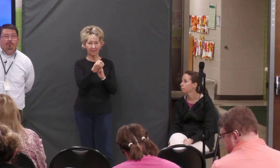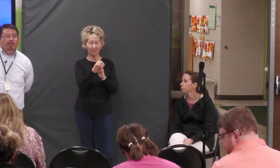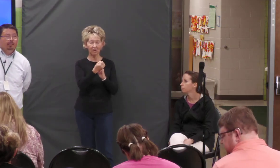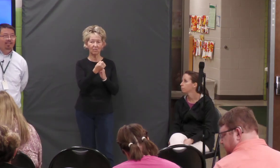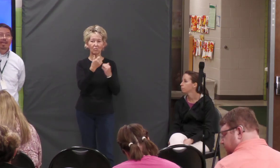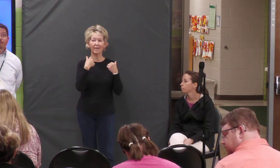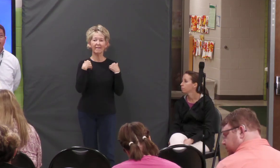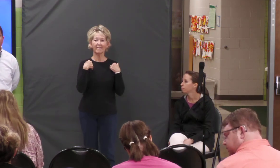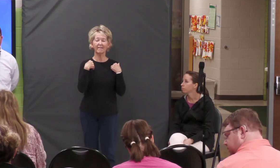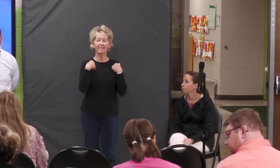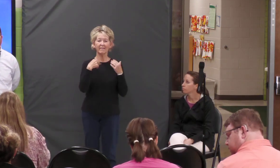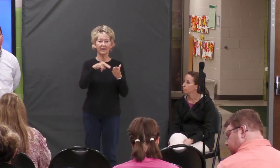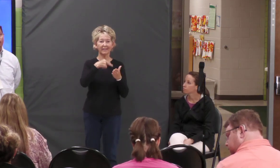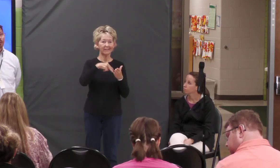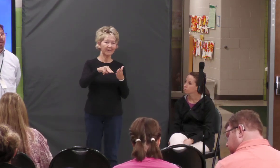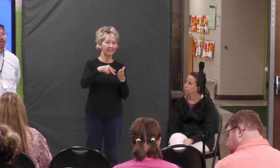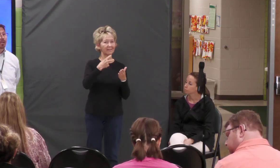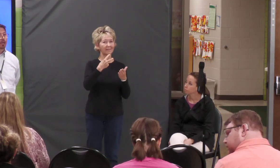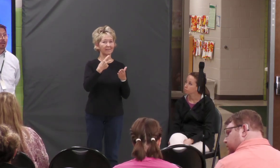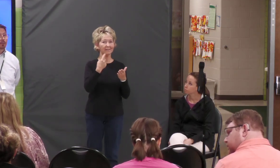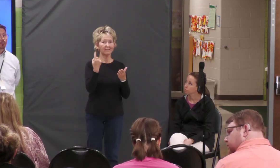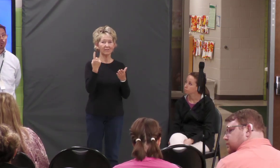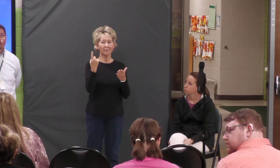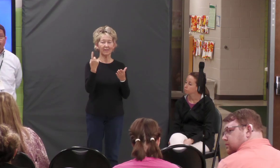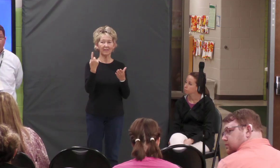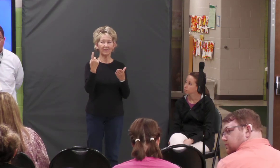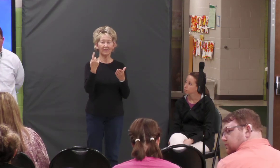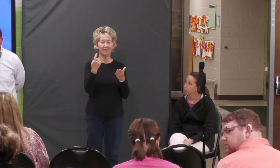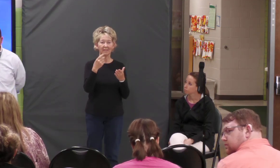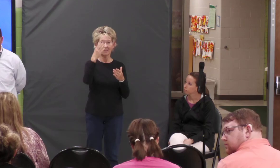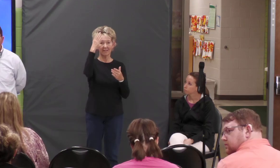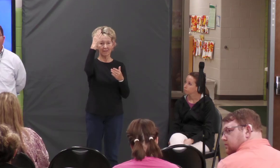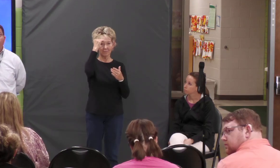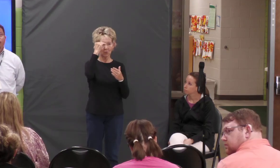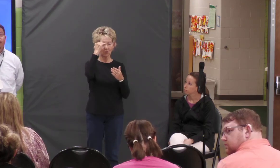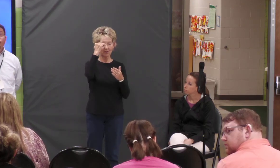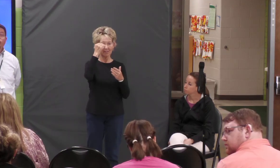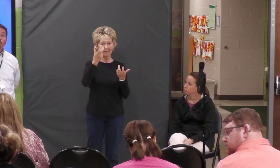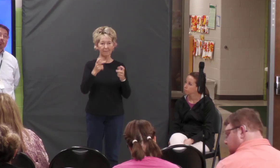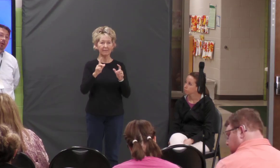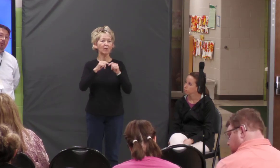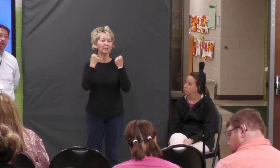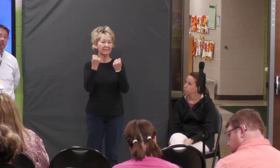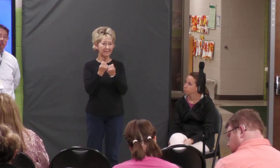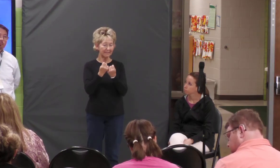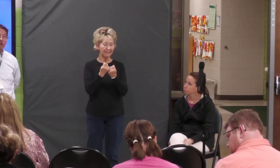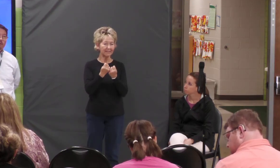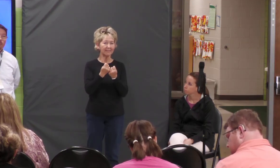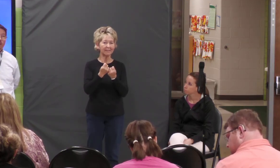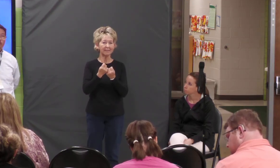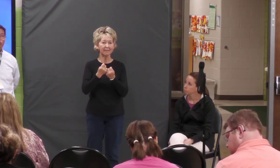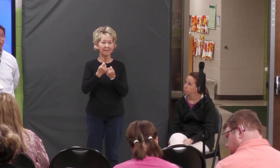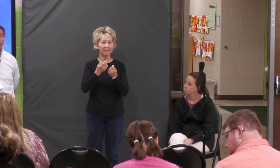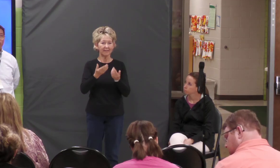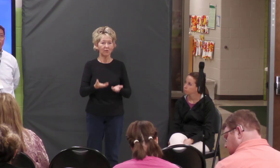have a Dance team a uh boys basketball team they would do fundraisers raise money throughout the